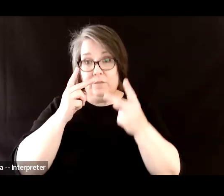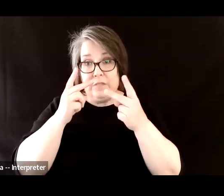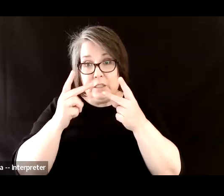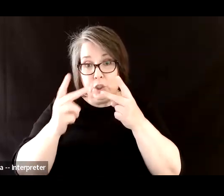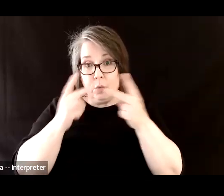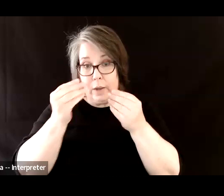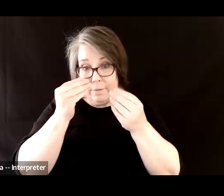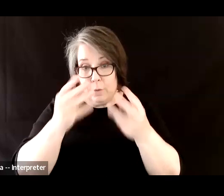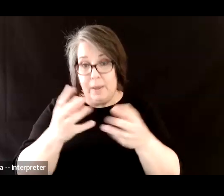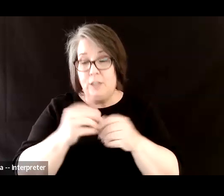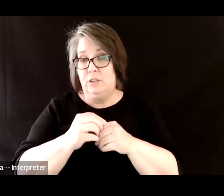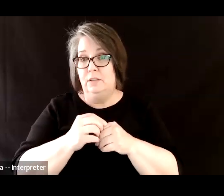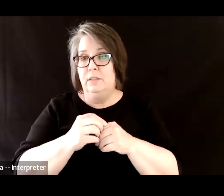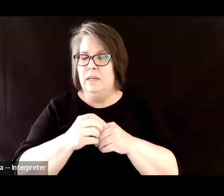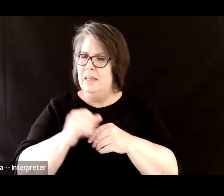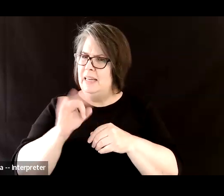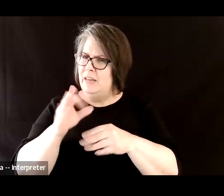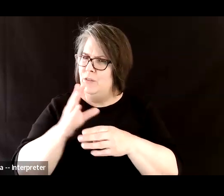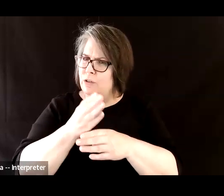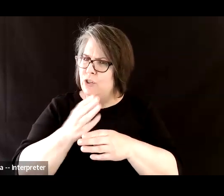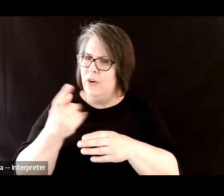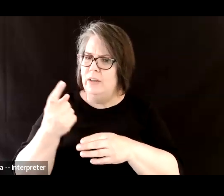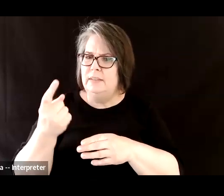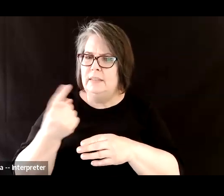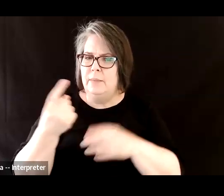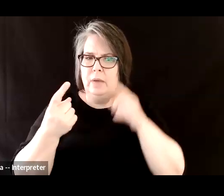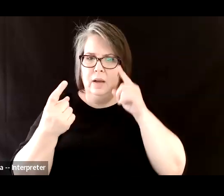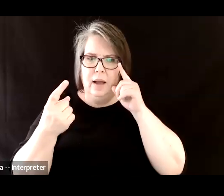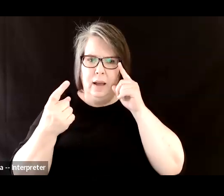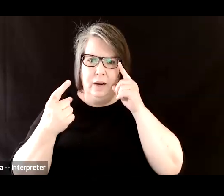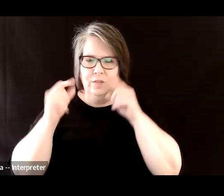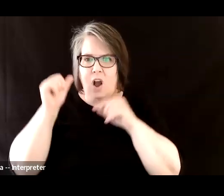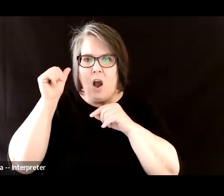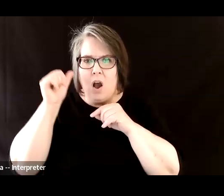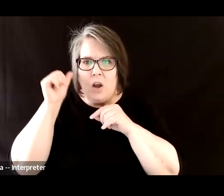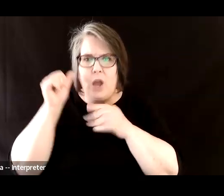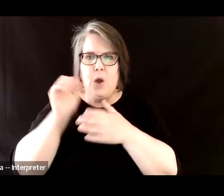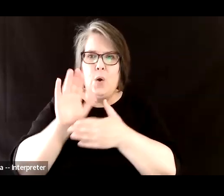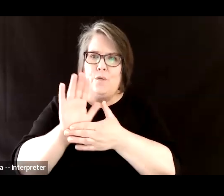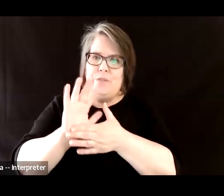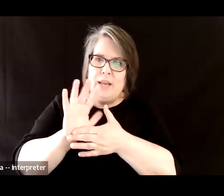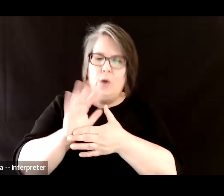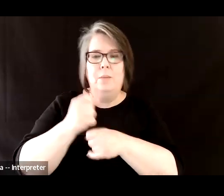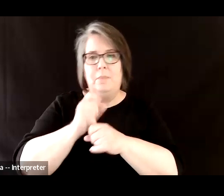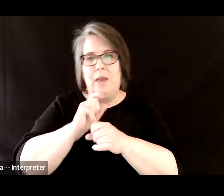screen. If you are sharing some sort of audio, video et cetera, make sure that you turn on share